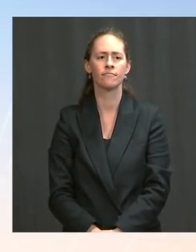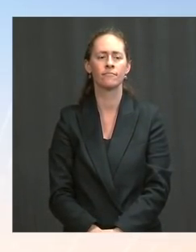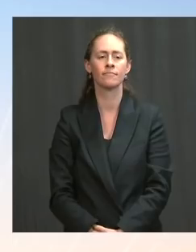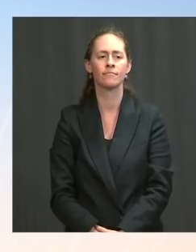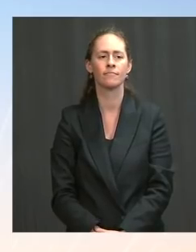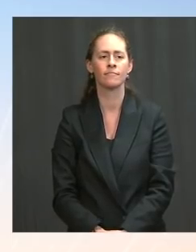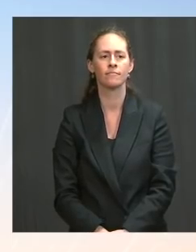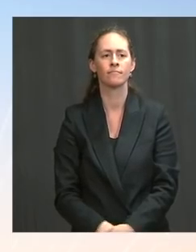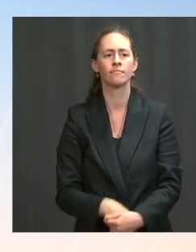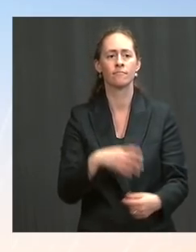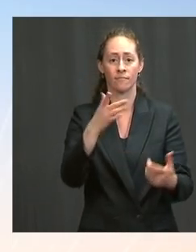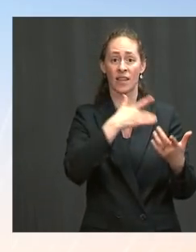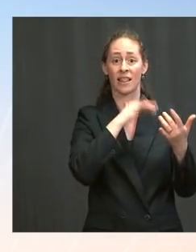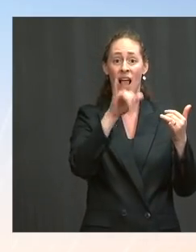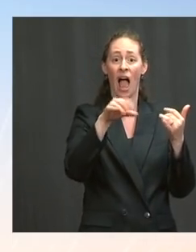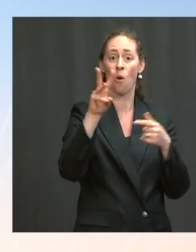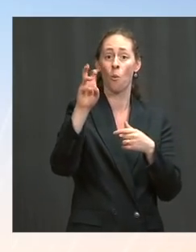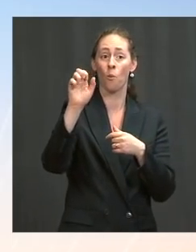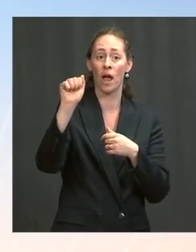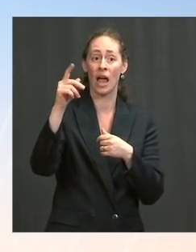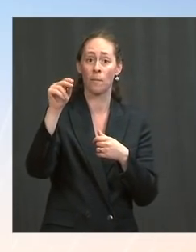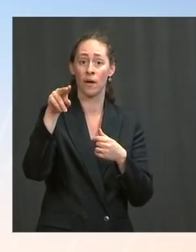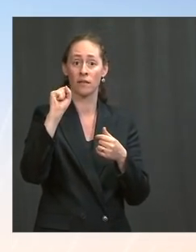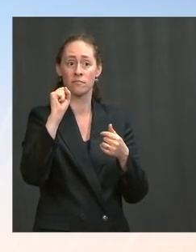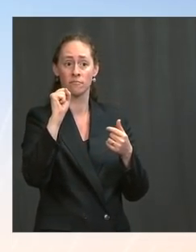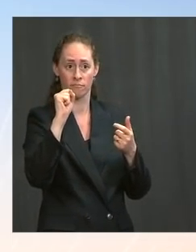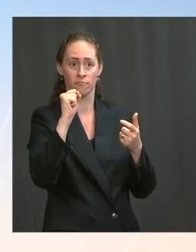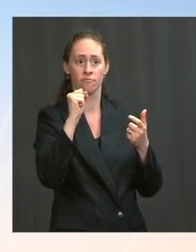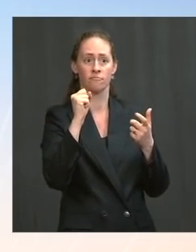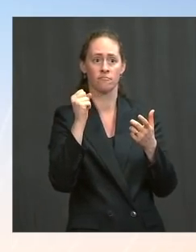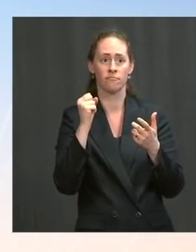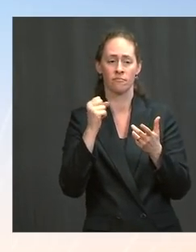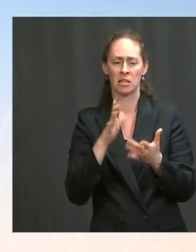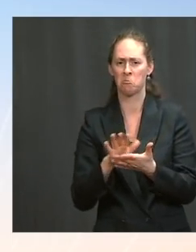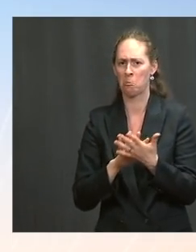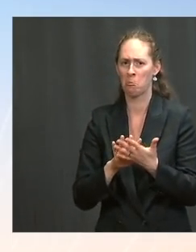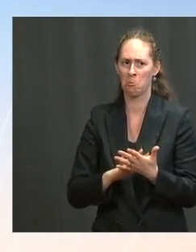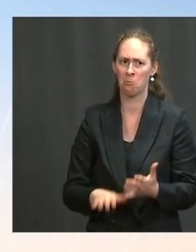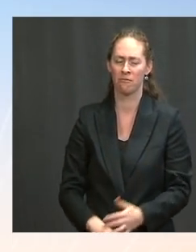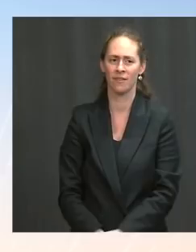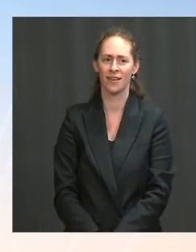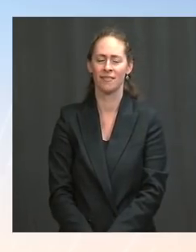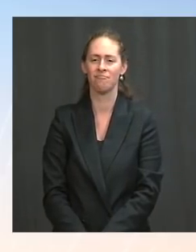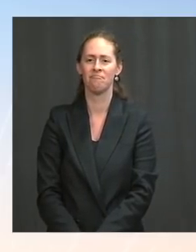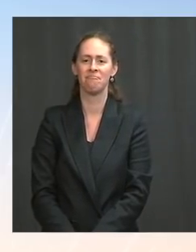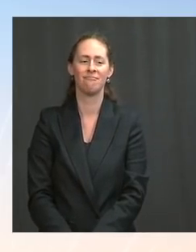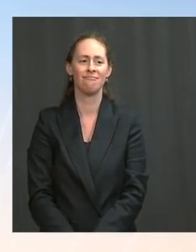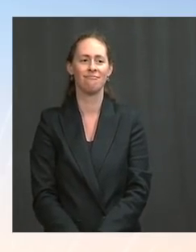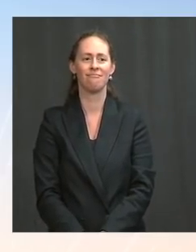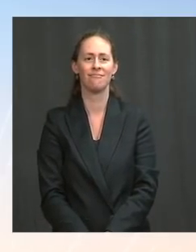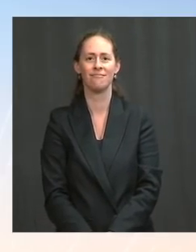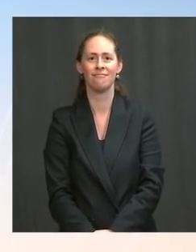Ms. Psaki: Well, I would say on the latter question, David, the focus is -- as you've noted and you just noted --